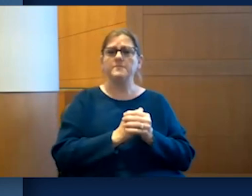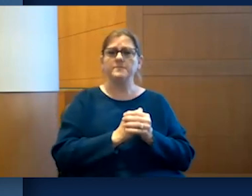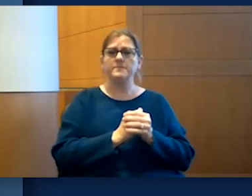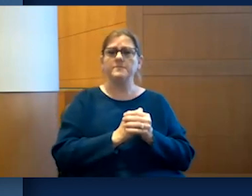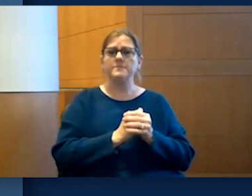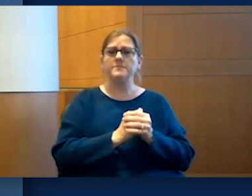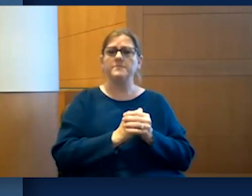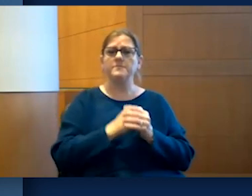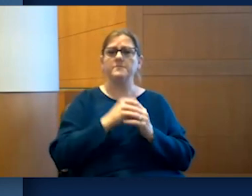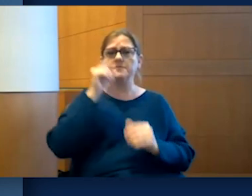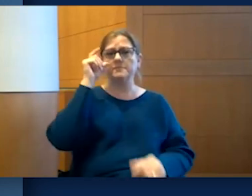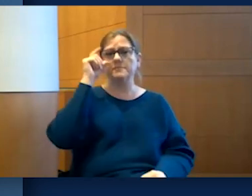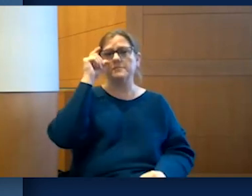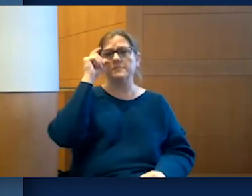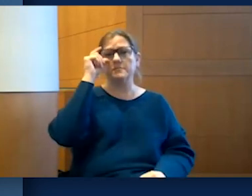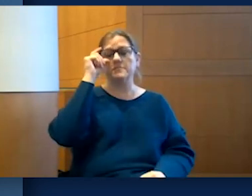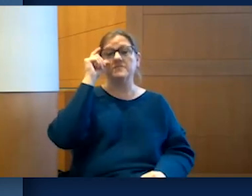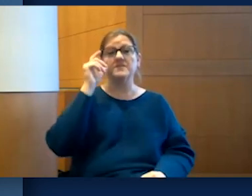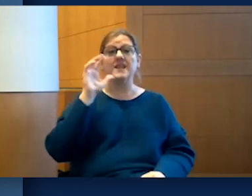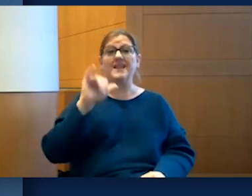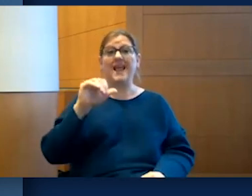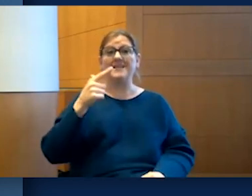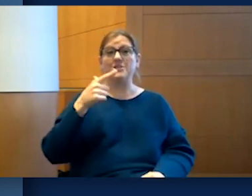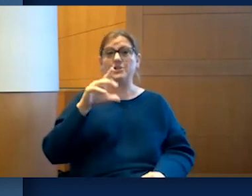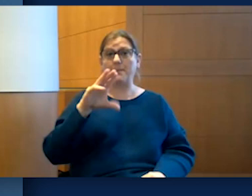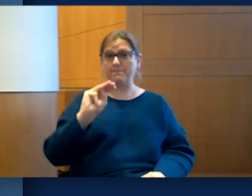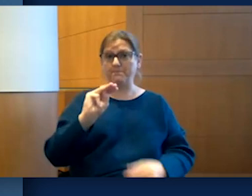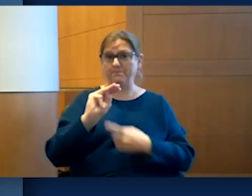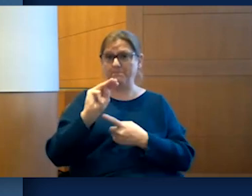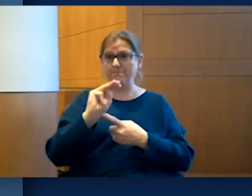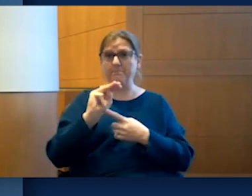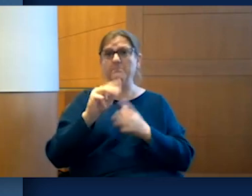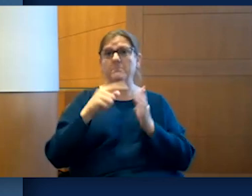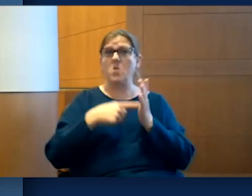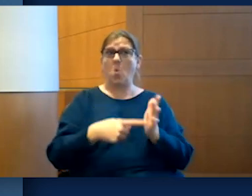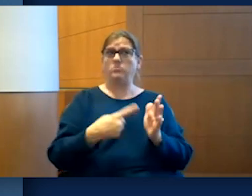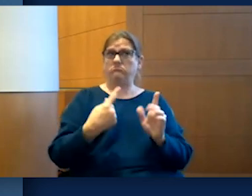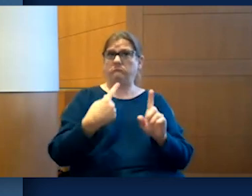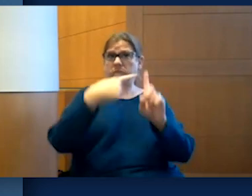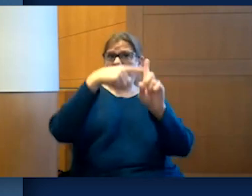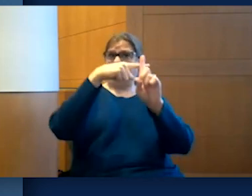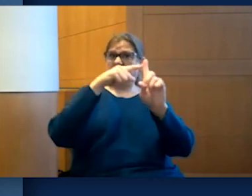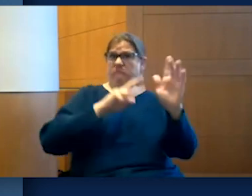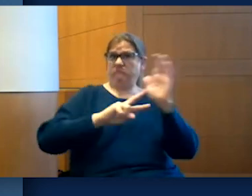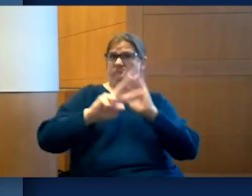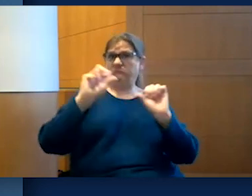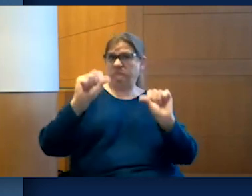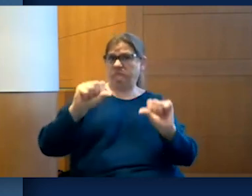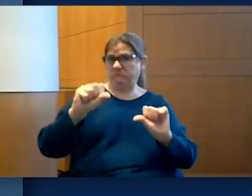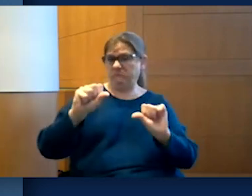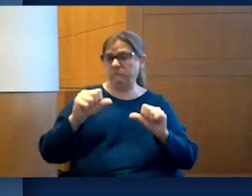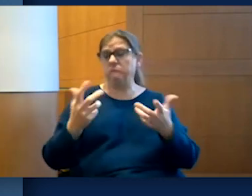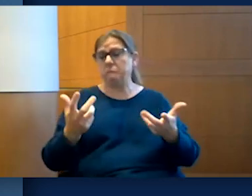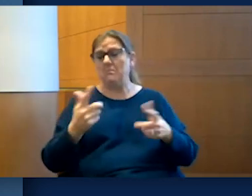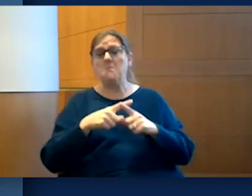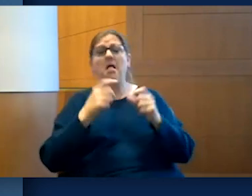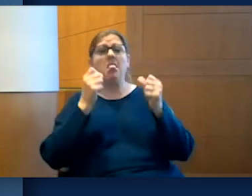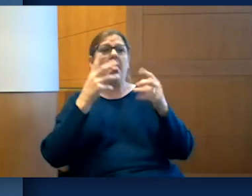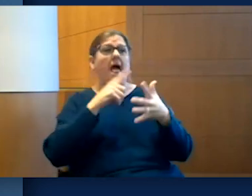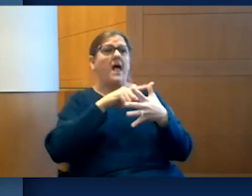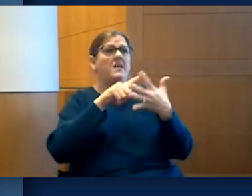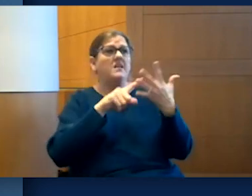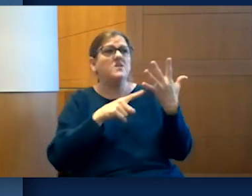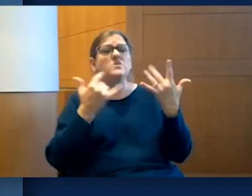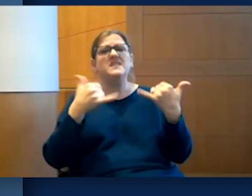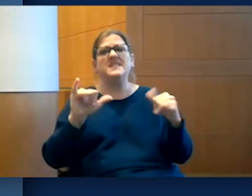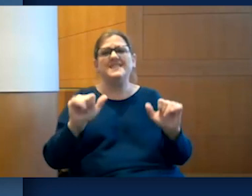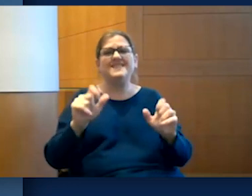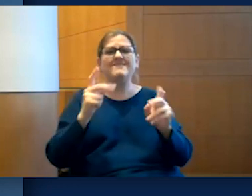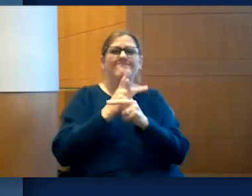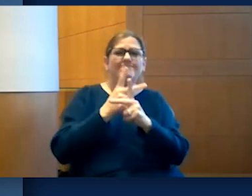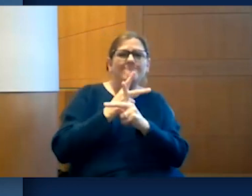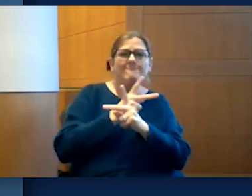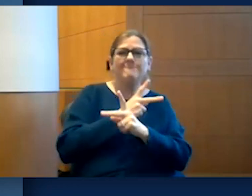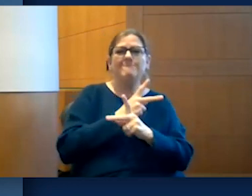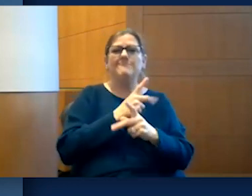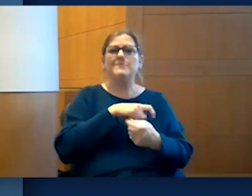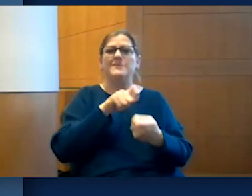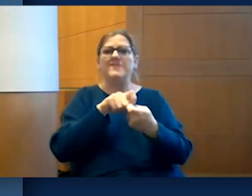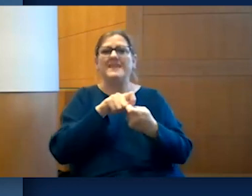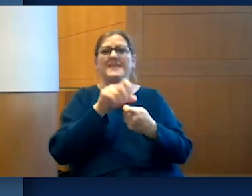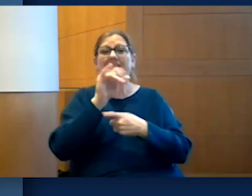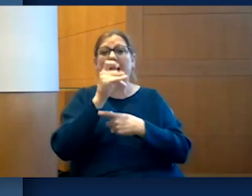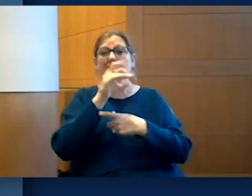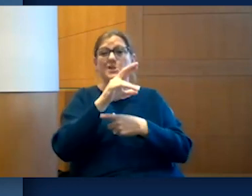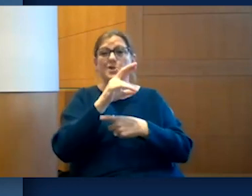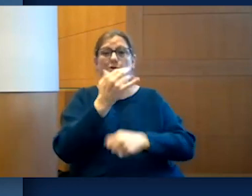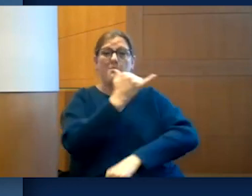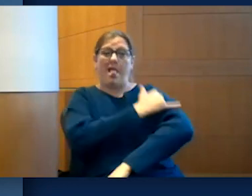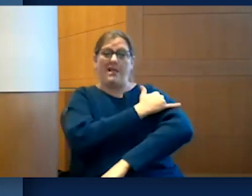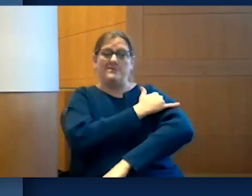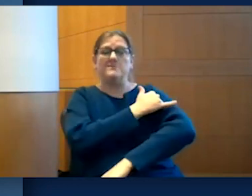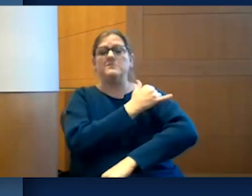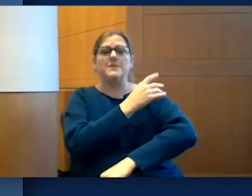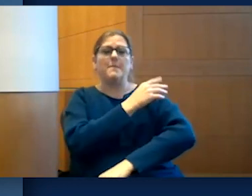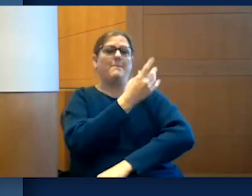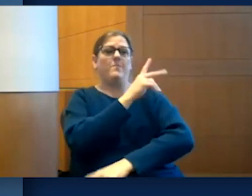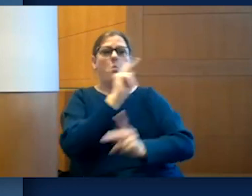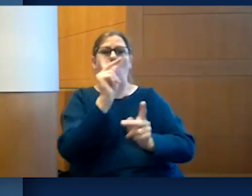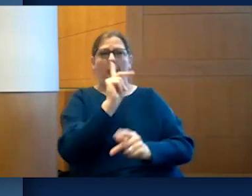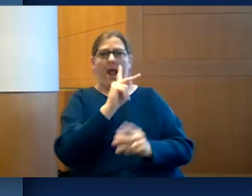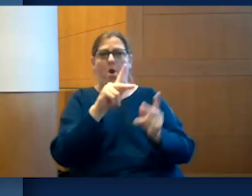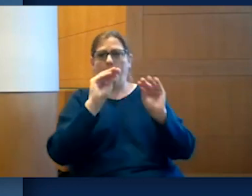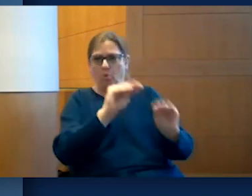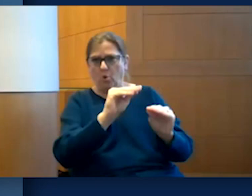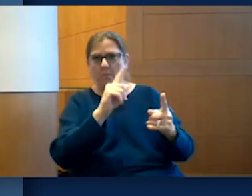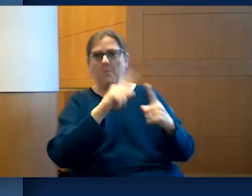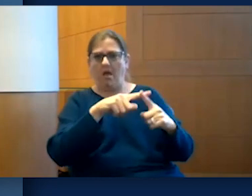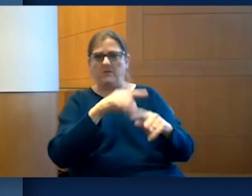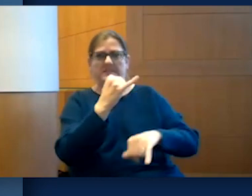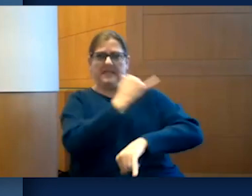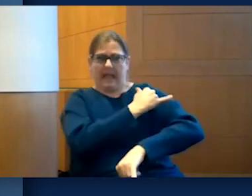So, the continuous glucose monitoring does show promise, but, again, there were a lot of things that we still need to figure out, especially the sensor placement, adherence, and what are some better protocols to make sure that they can benefit from this technology. So, additional work needs to be done for it.